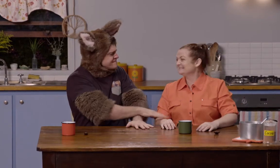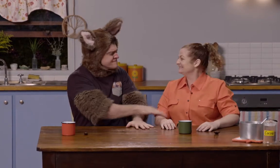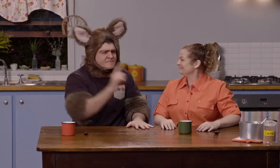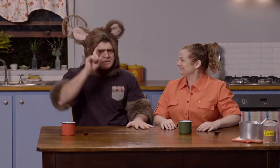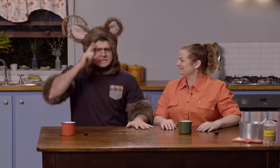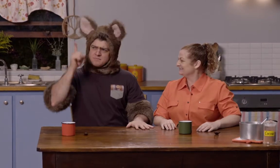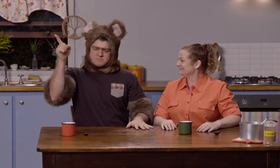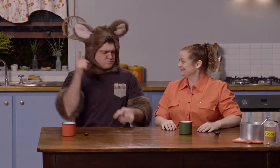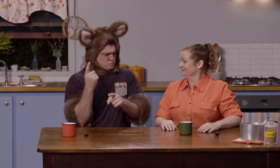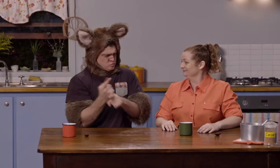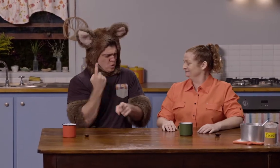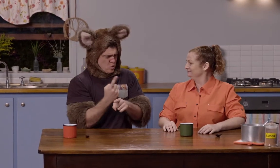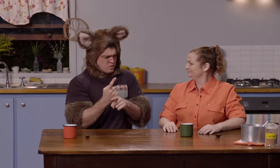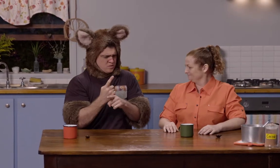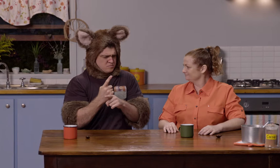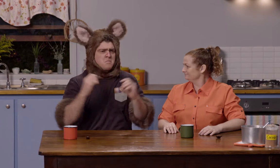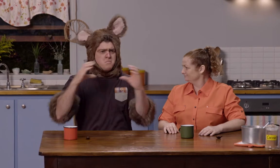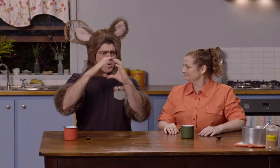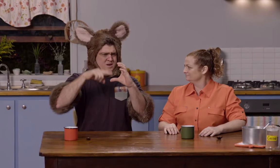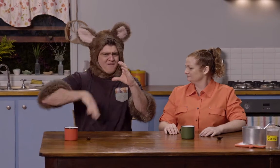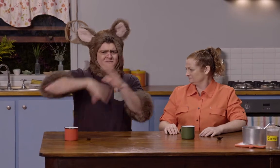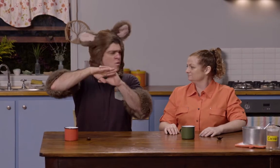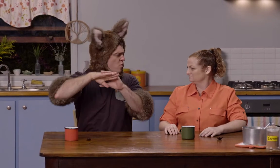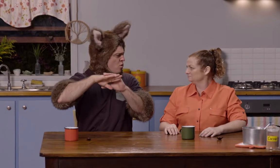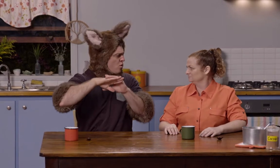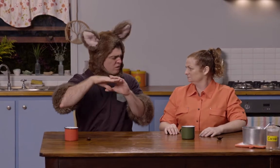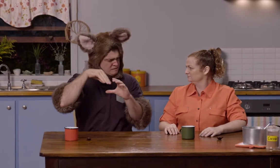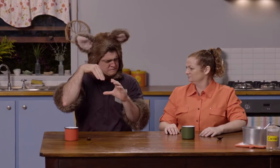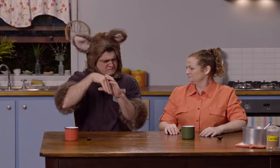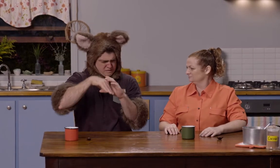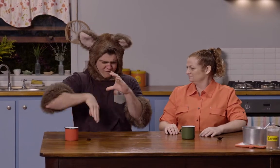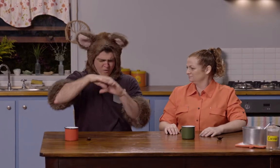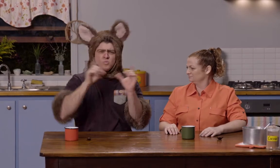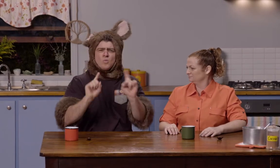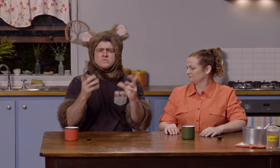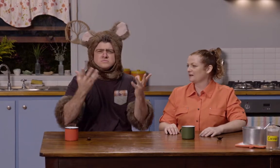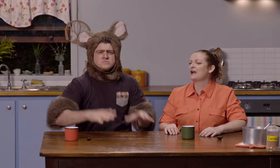Sally, Skip was talking about a full moon. What's the moon full of?